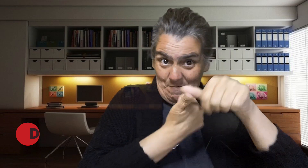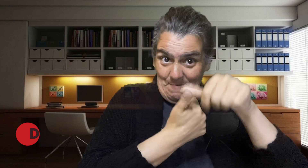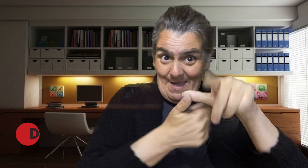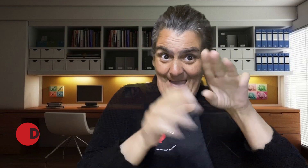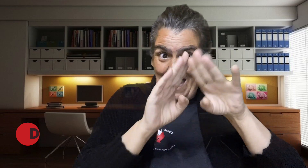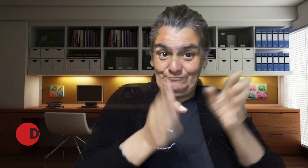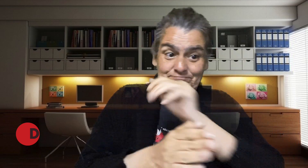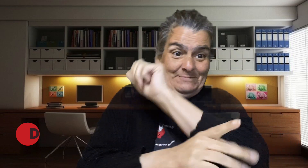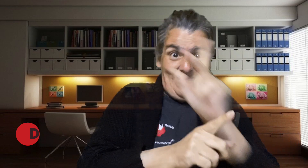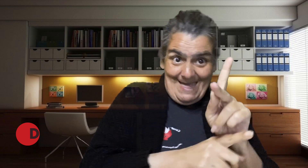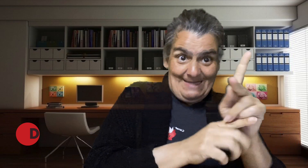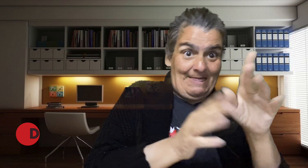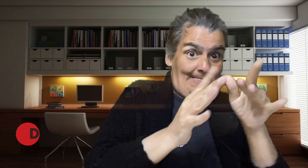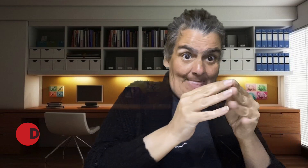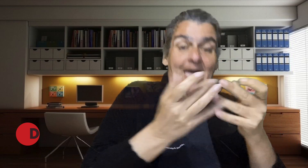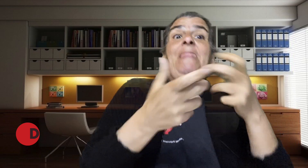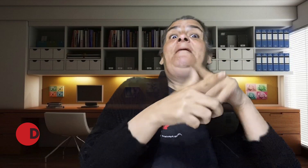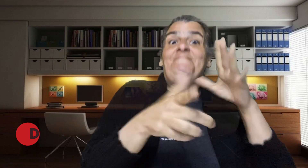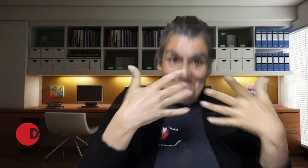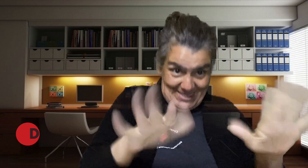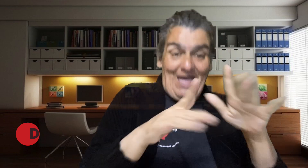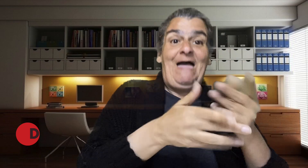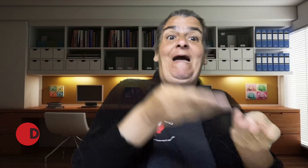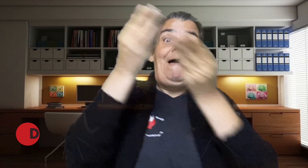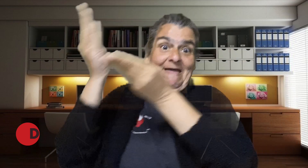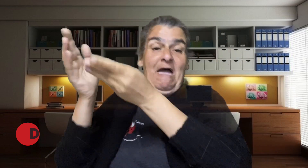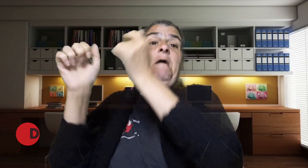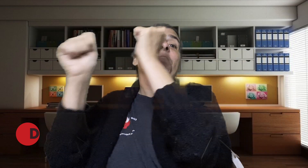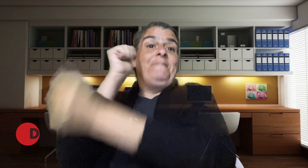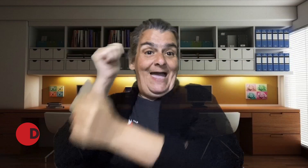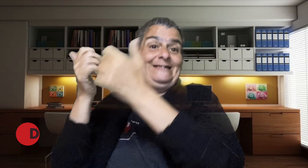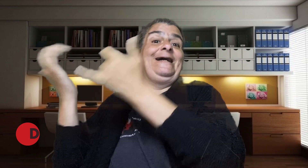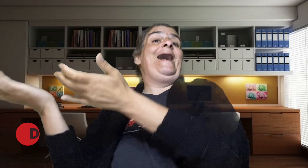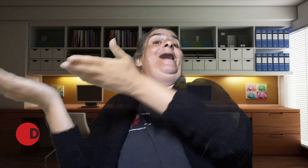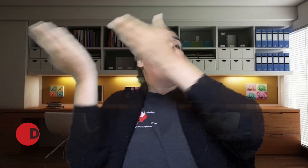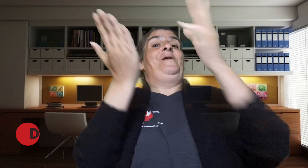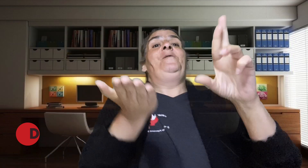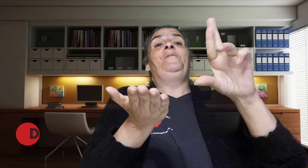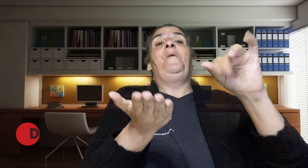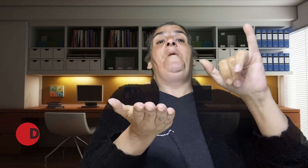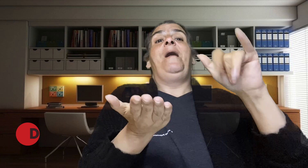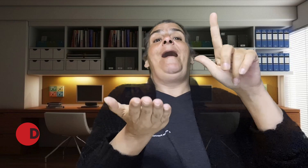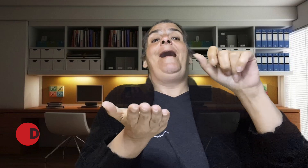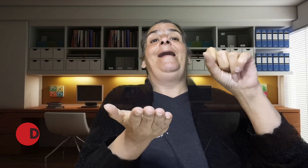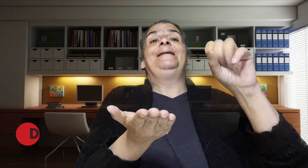to do another Reading in the House, and back to the Senate and it passed and now is on its way to Royal Asset to be signed.